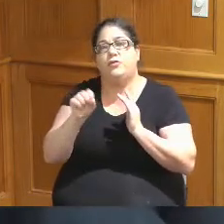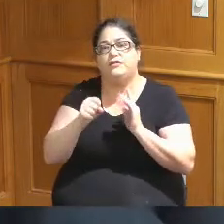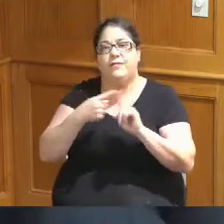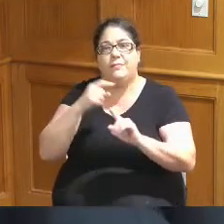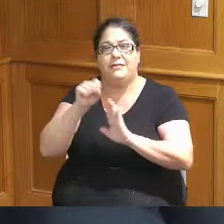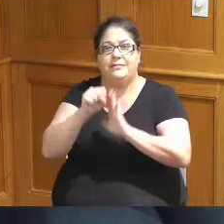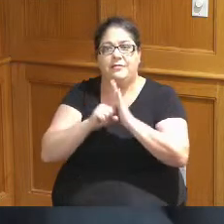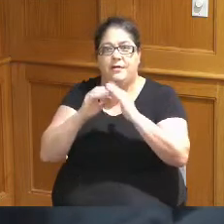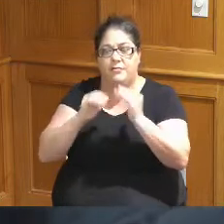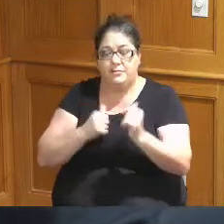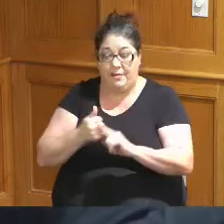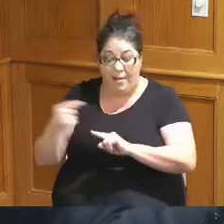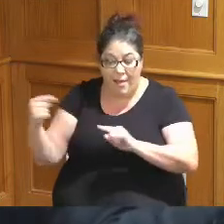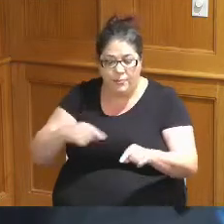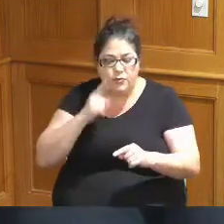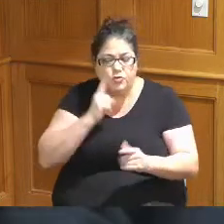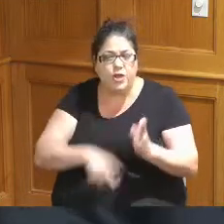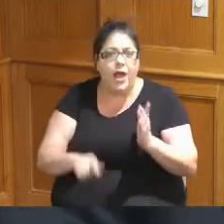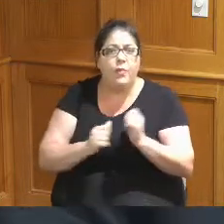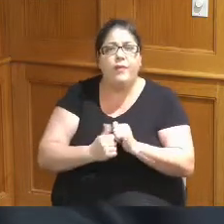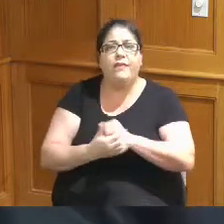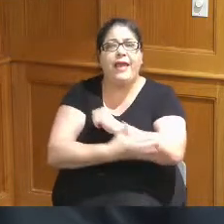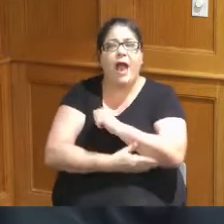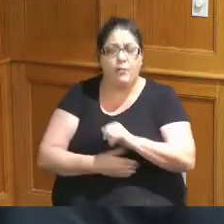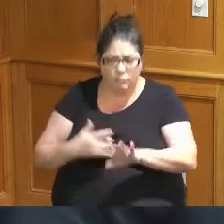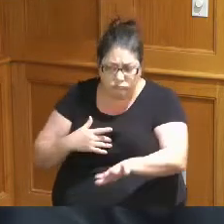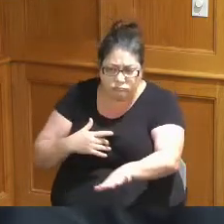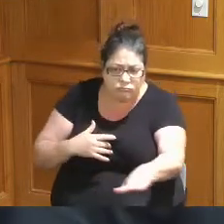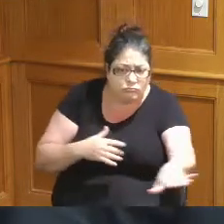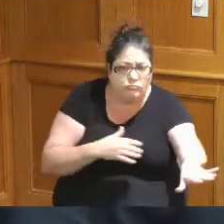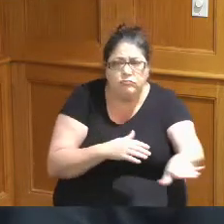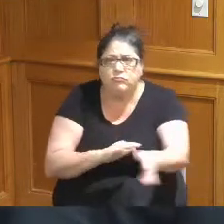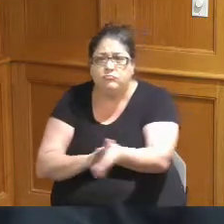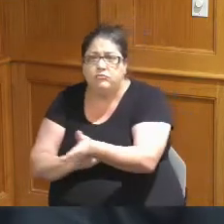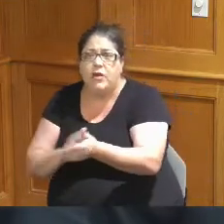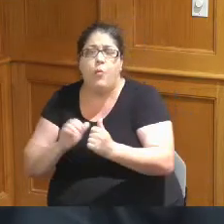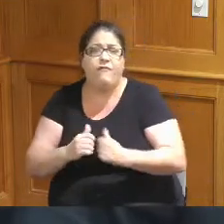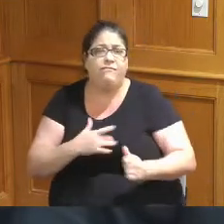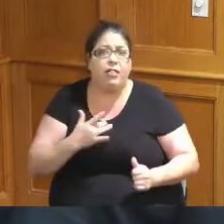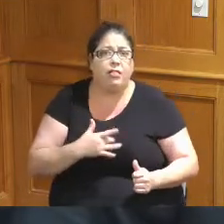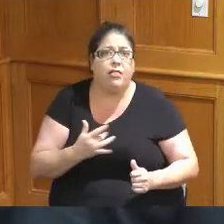kind of a check-in with the County Commissioners and all elected officials in Hamilton County so